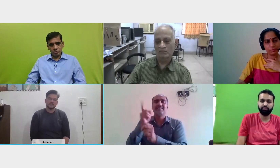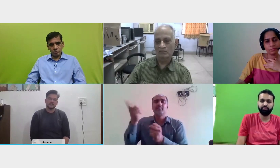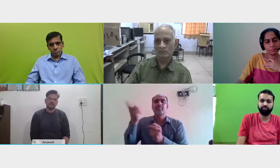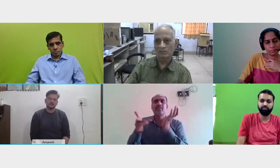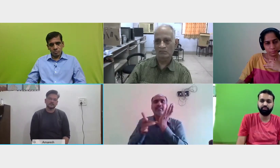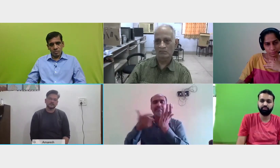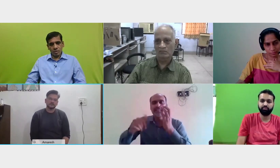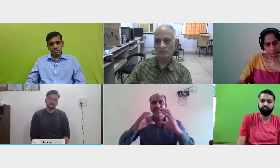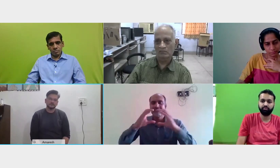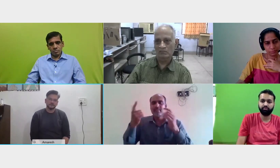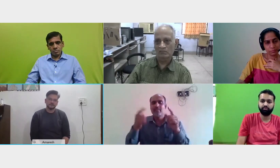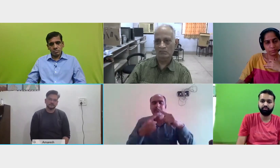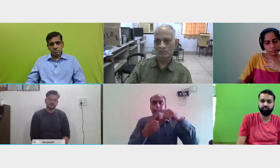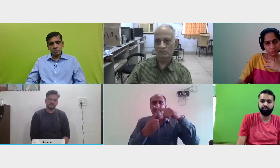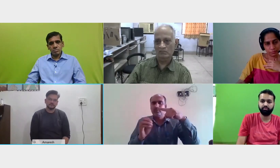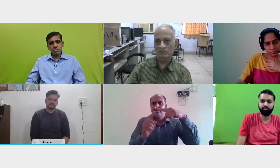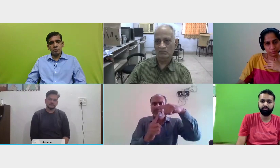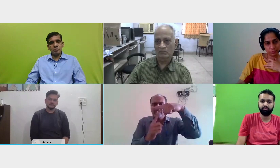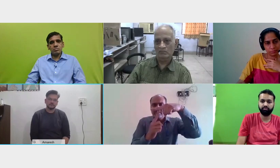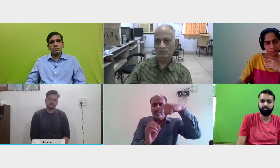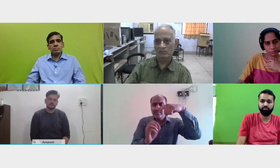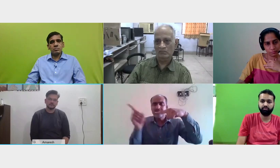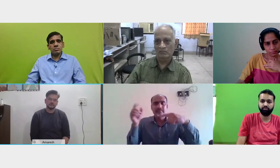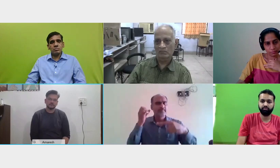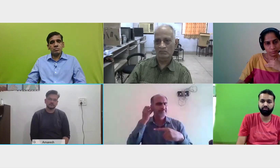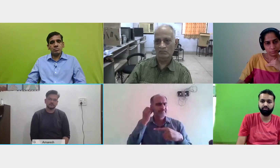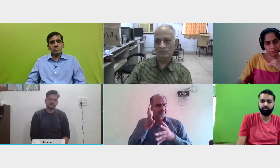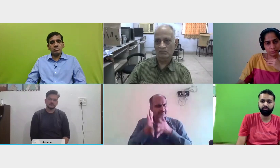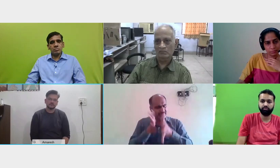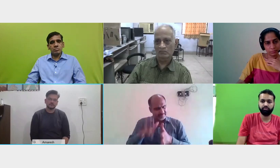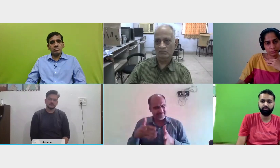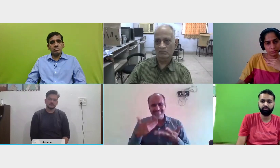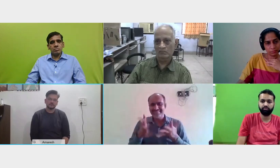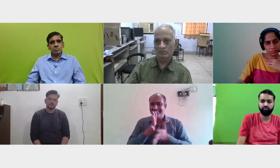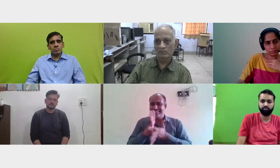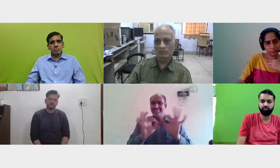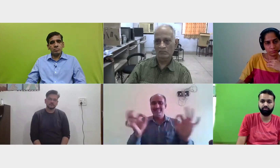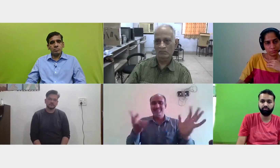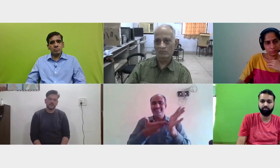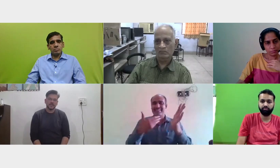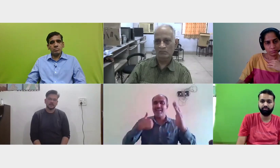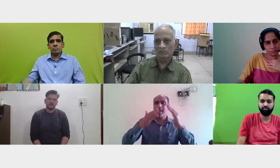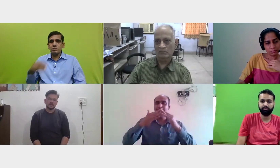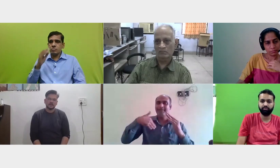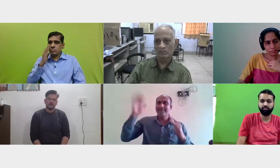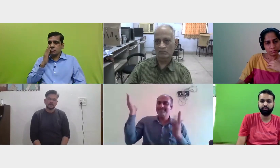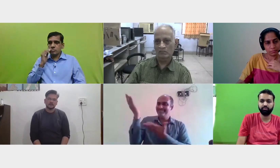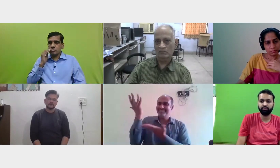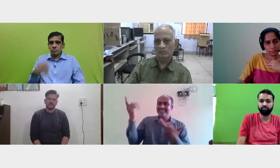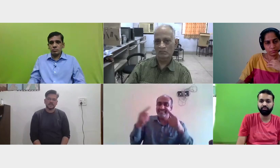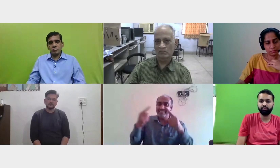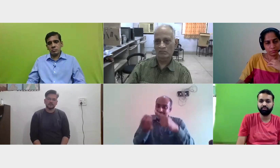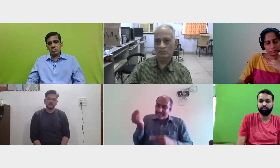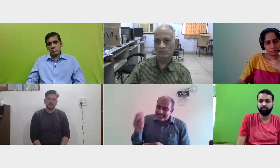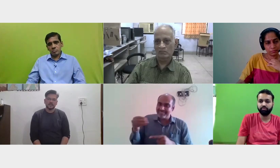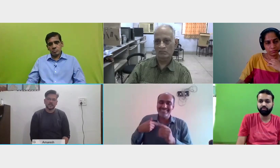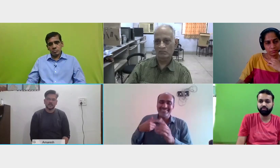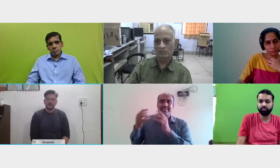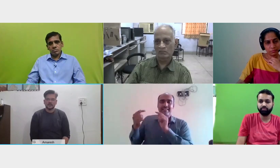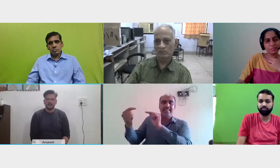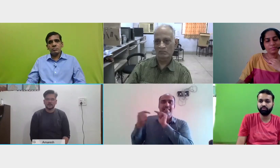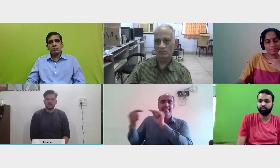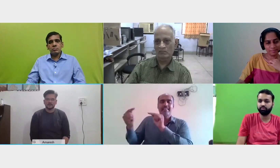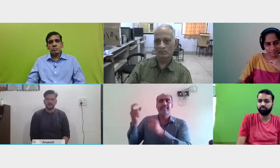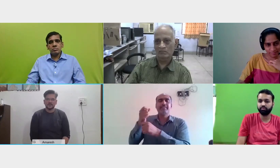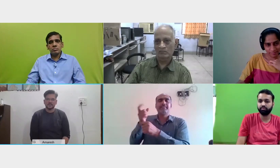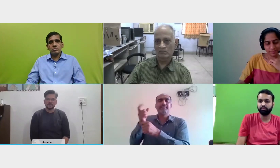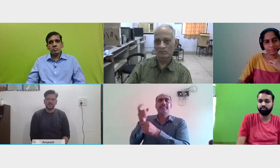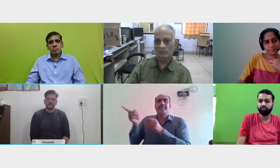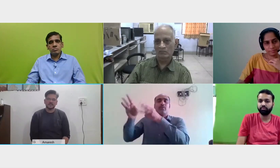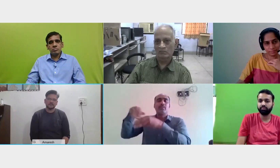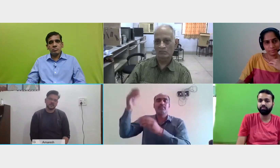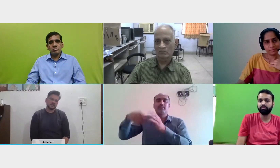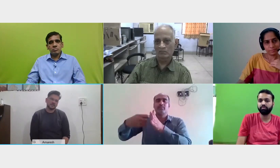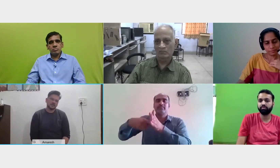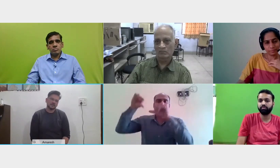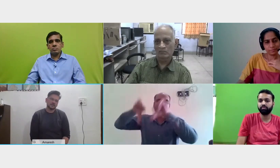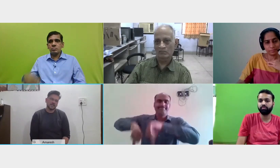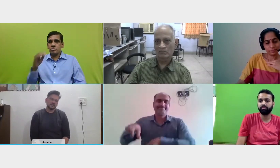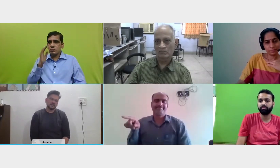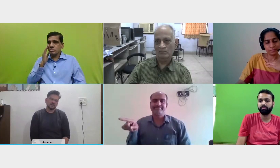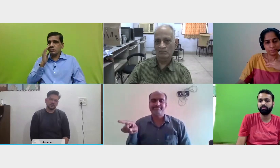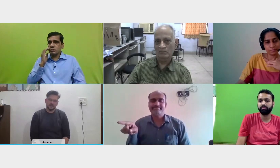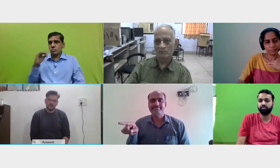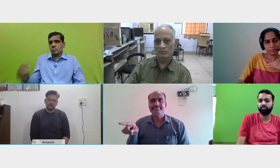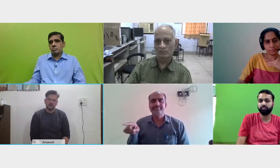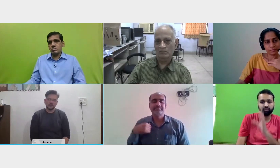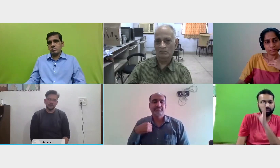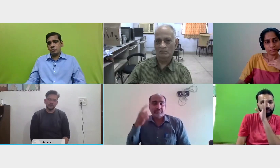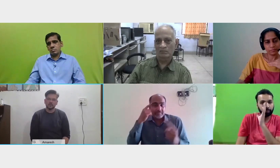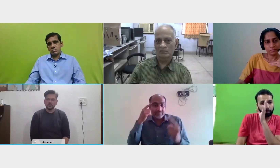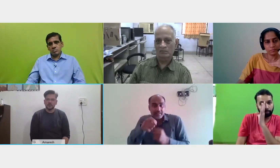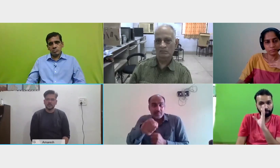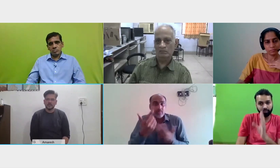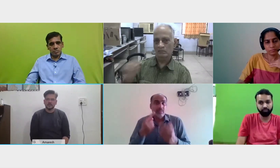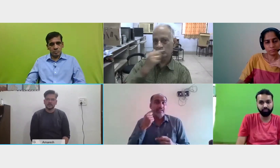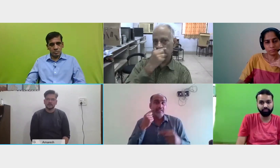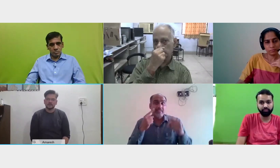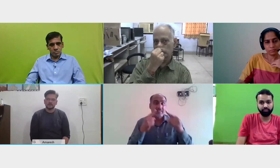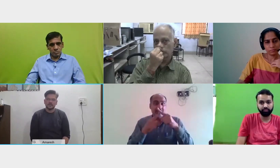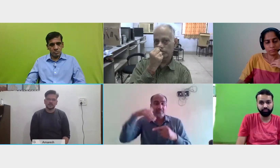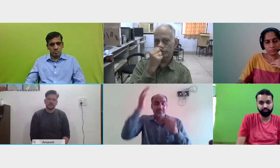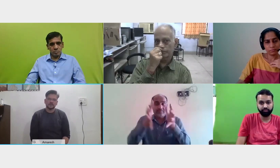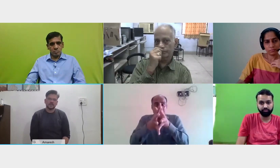assisting him. For example this person was asking me the sign for word true so I said